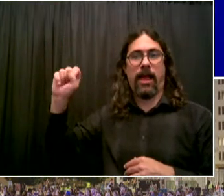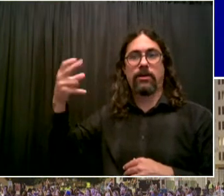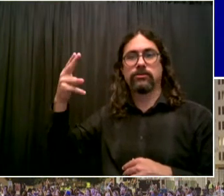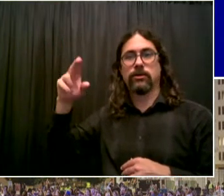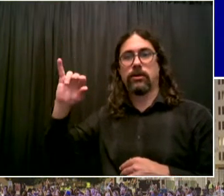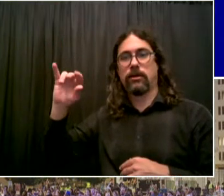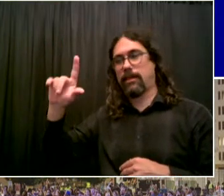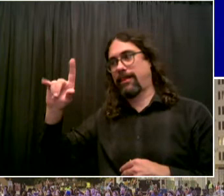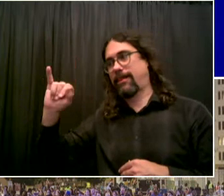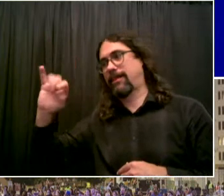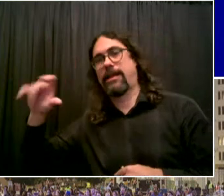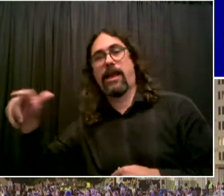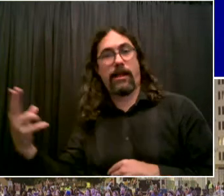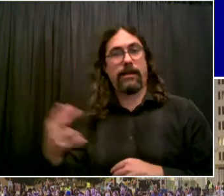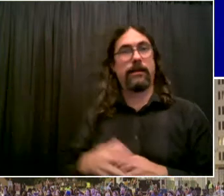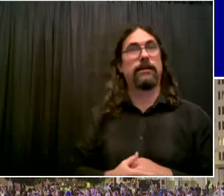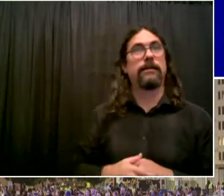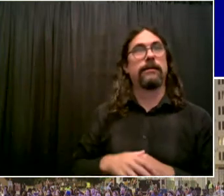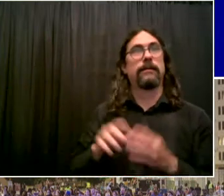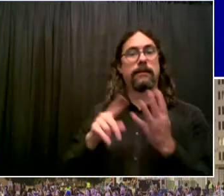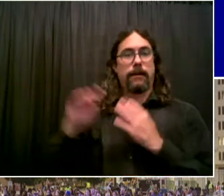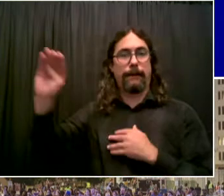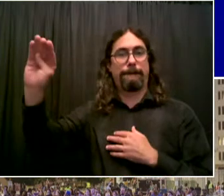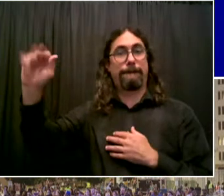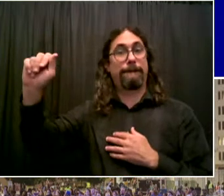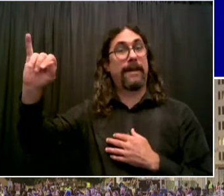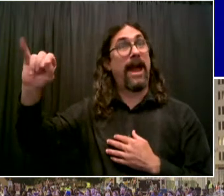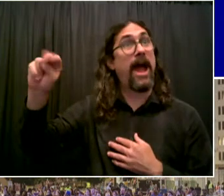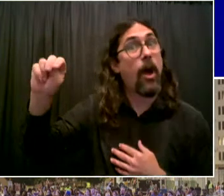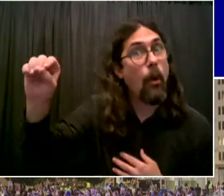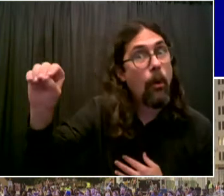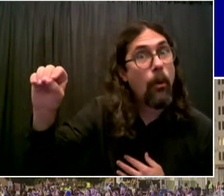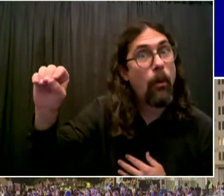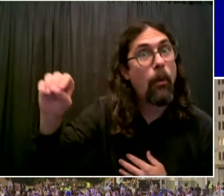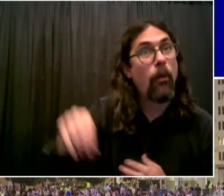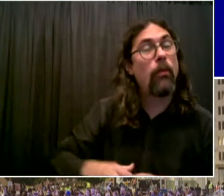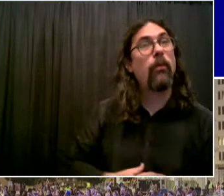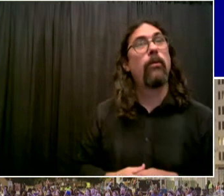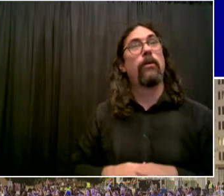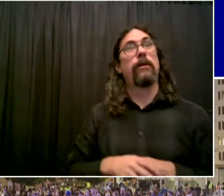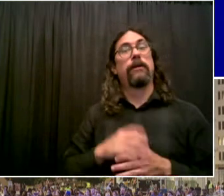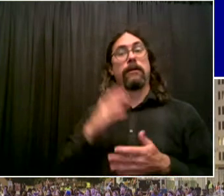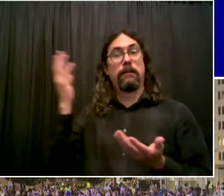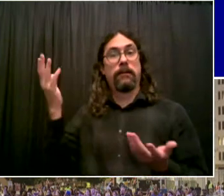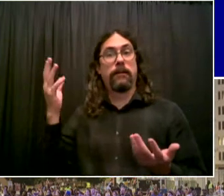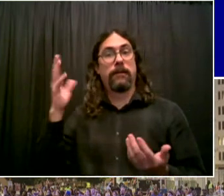TORRES.